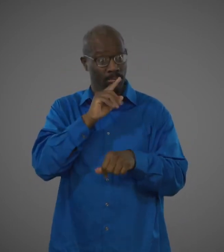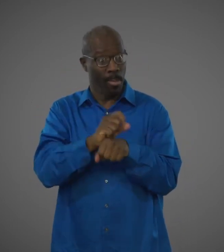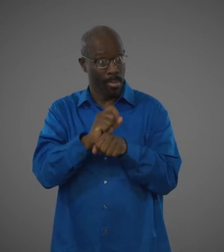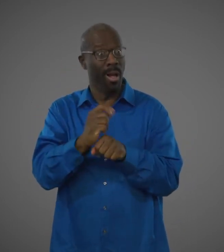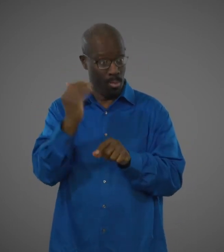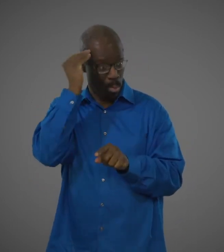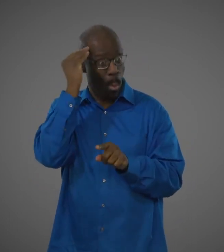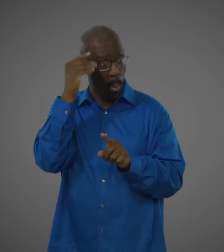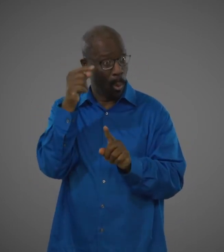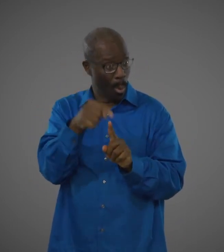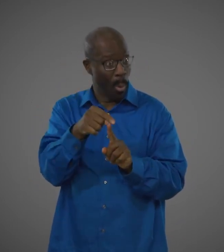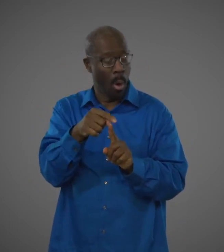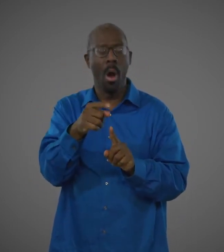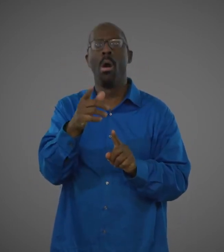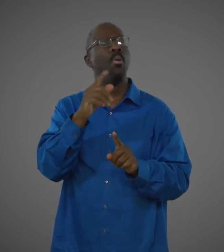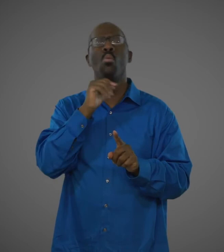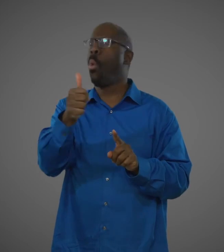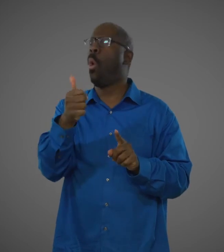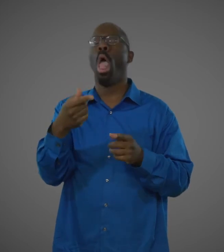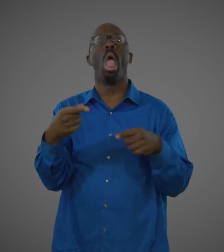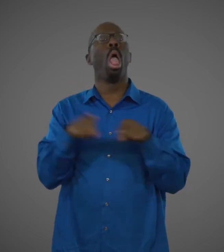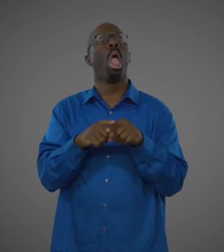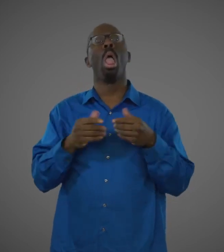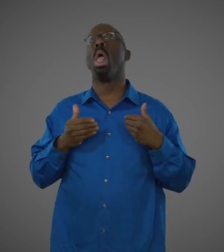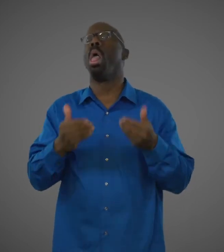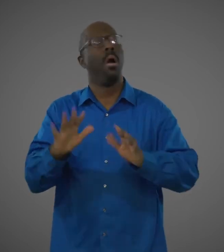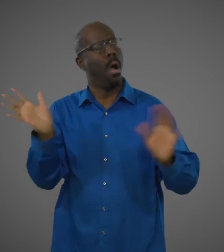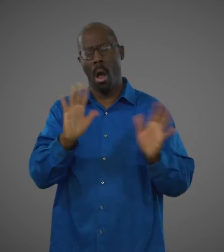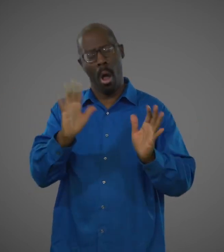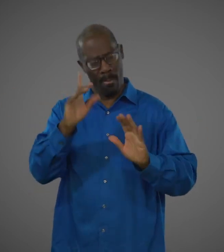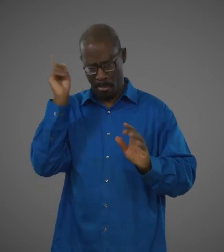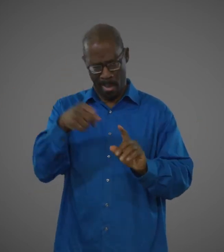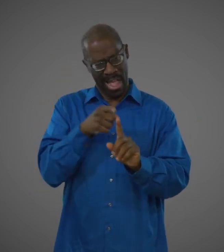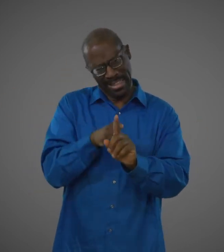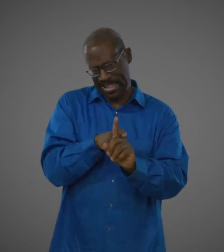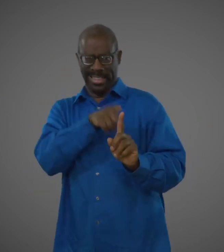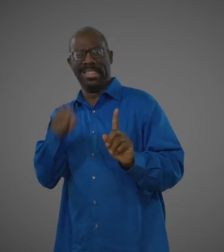If you have the answer, avoid doing that activity